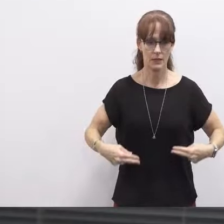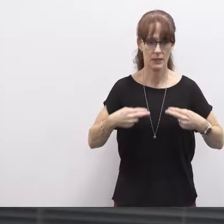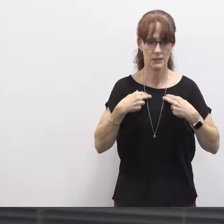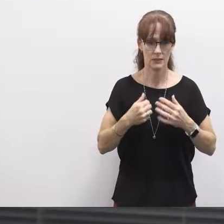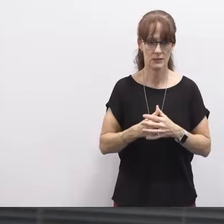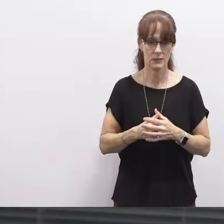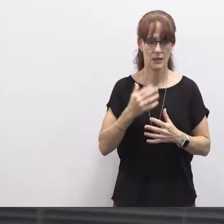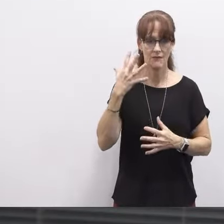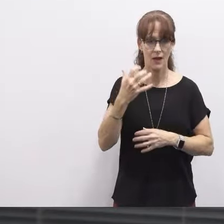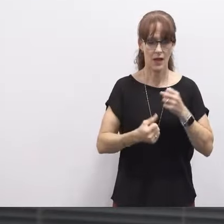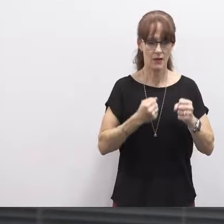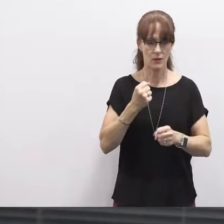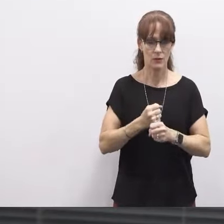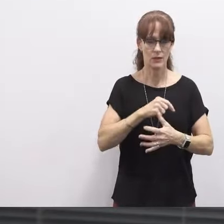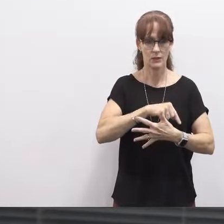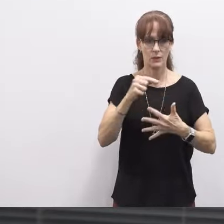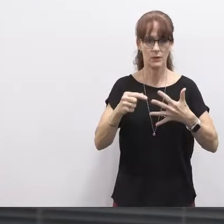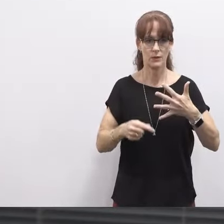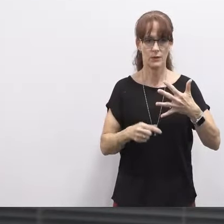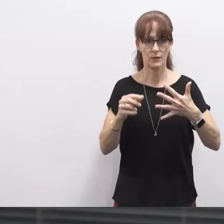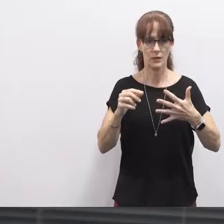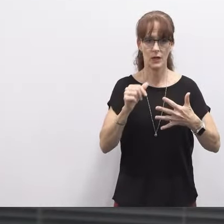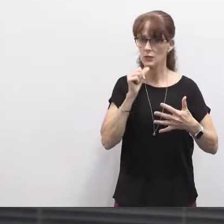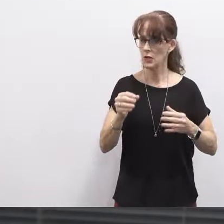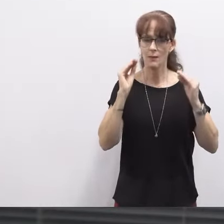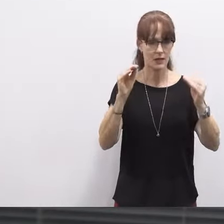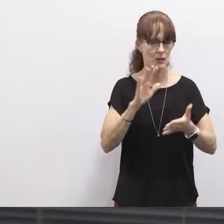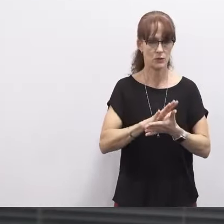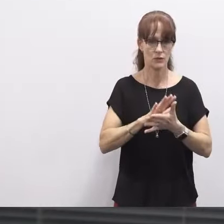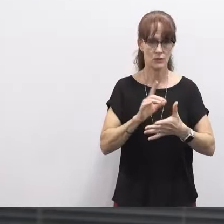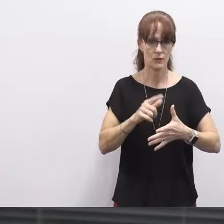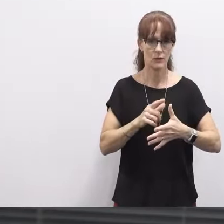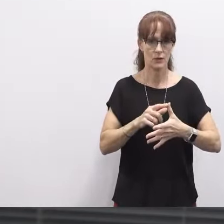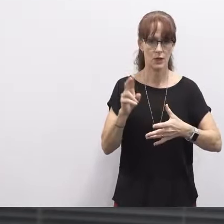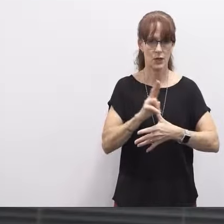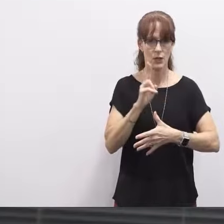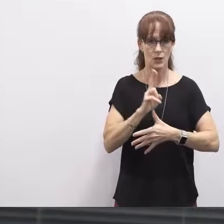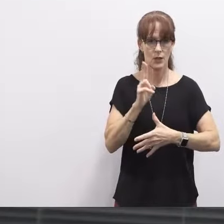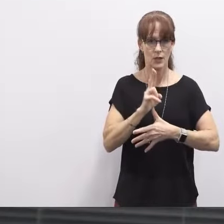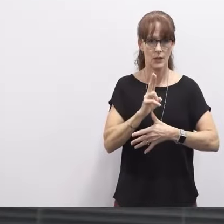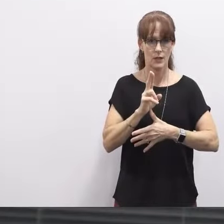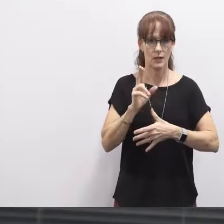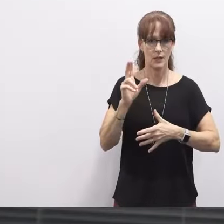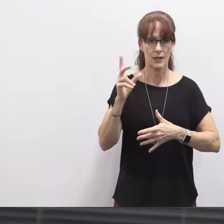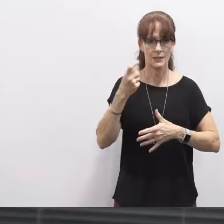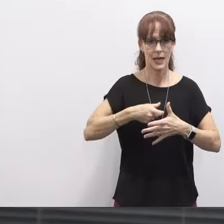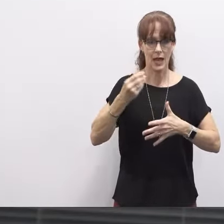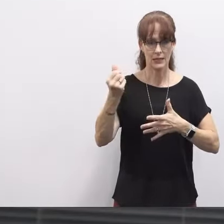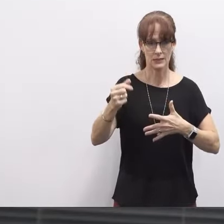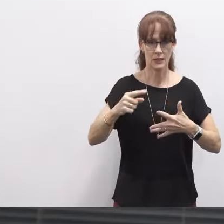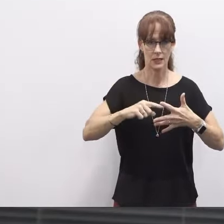Five reasons why sex education shouldn't be taught in schools. Number one, it uses tax dollars. Number two, it's awkward.